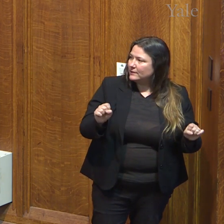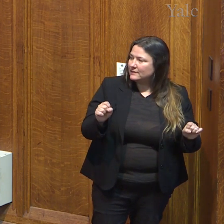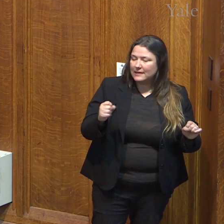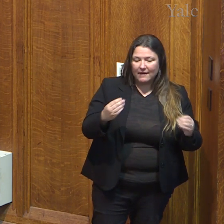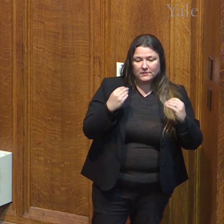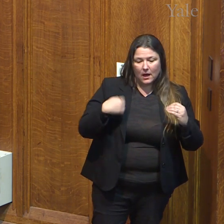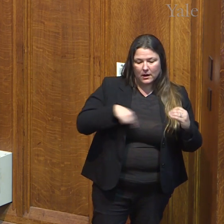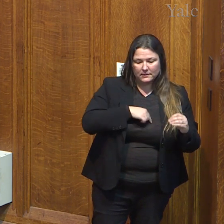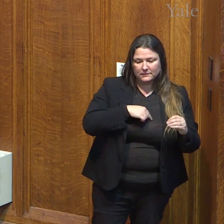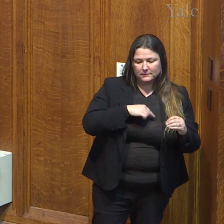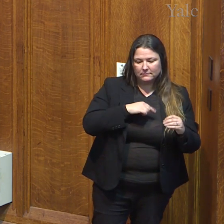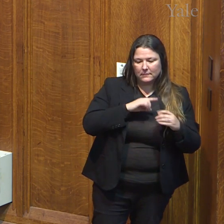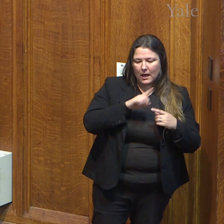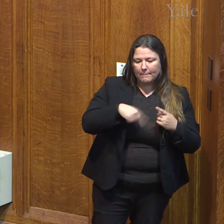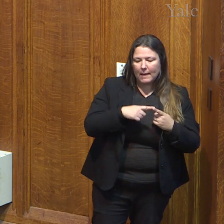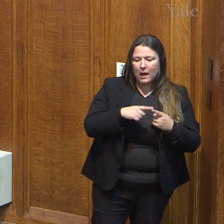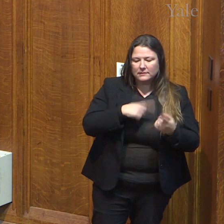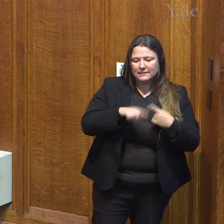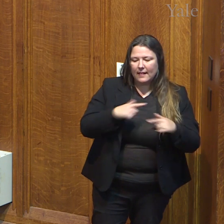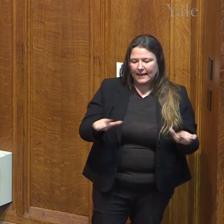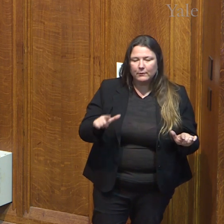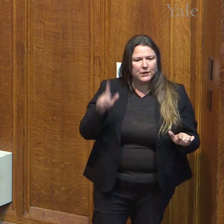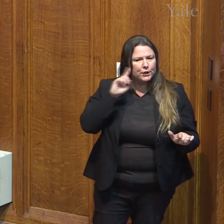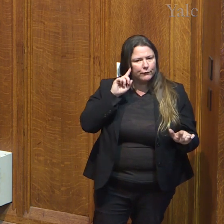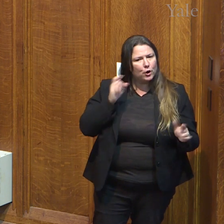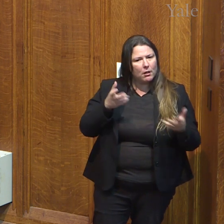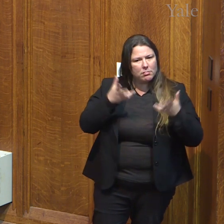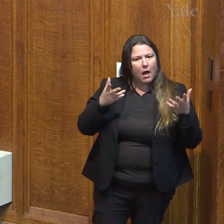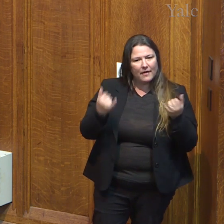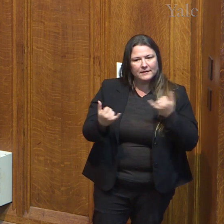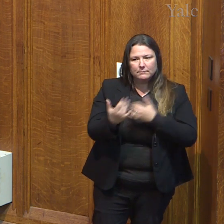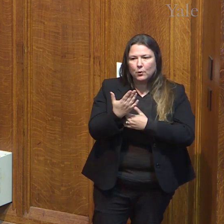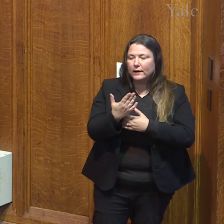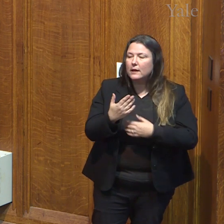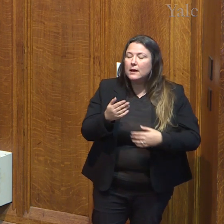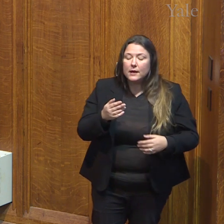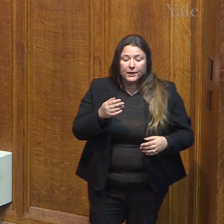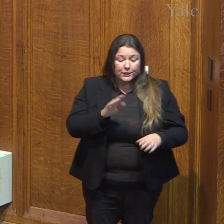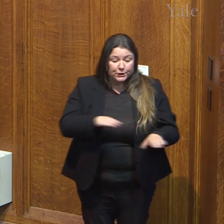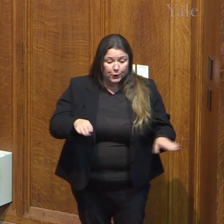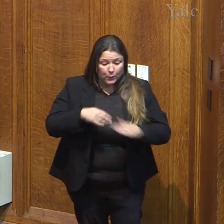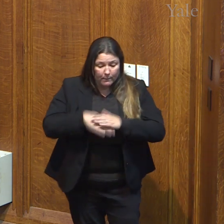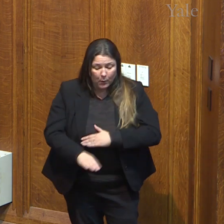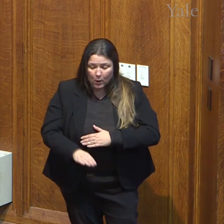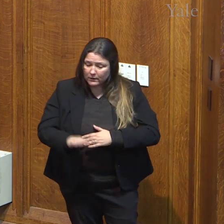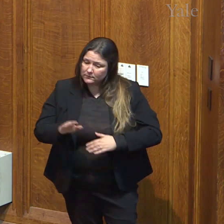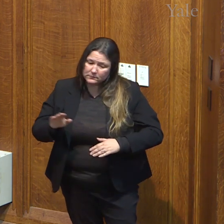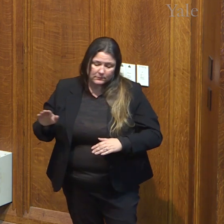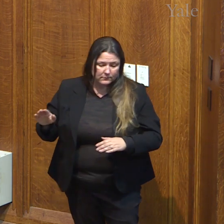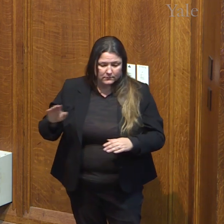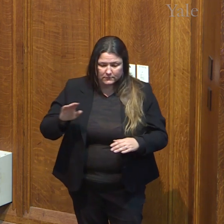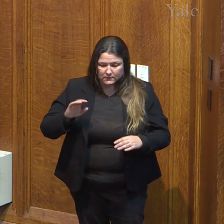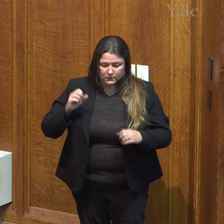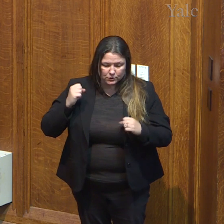and we've heard much of that this morning. Children born profoundly Deaf, of course, hear virtually nothing at all.